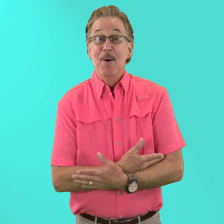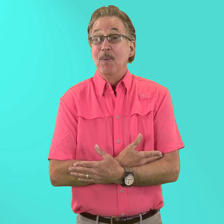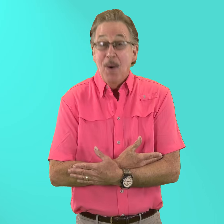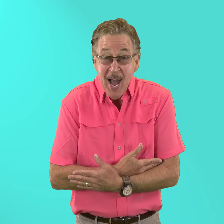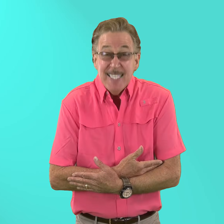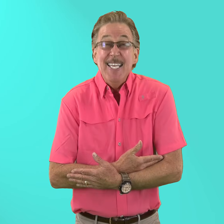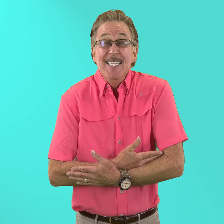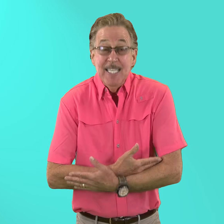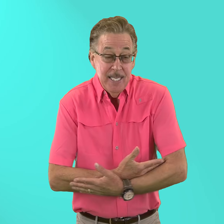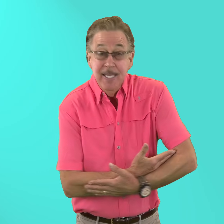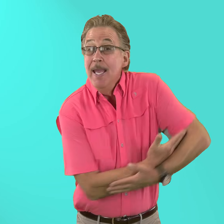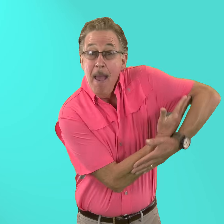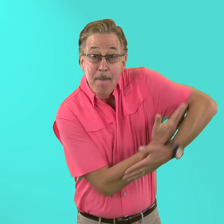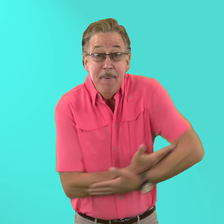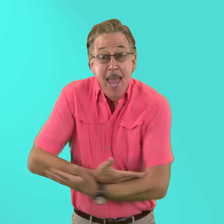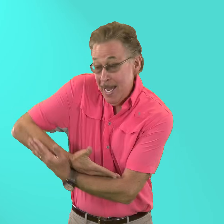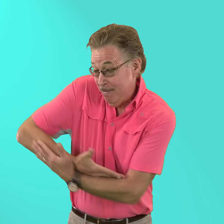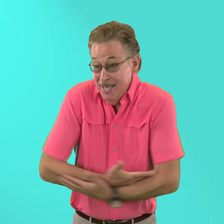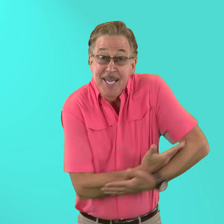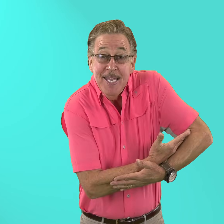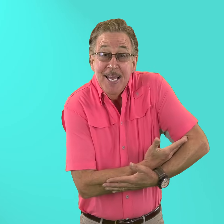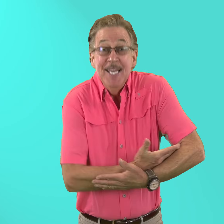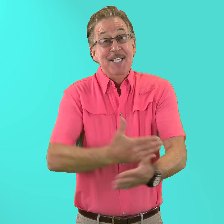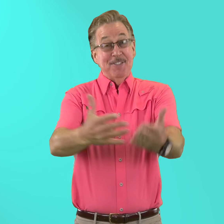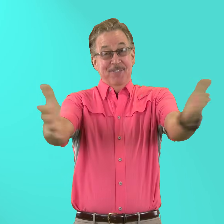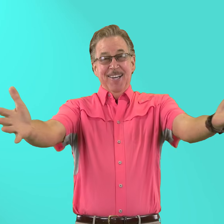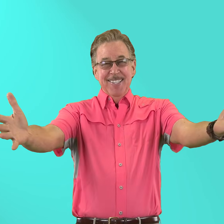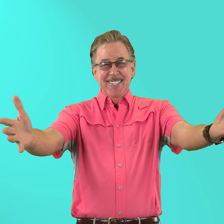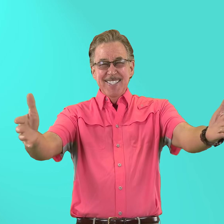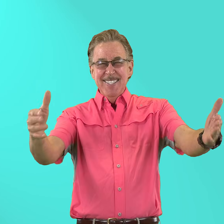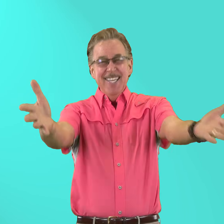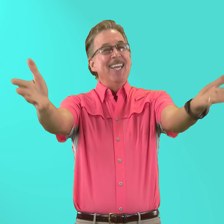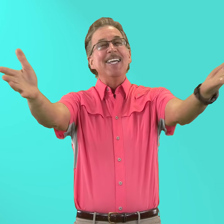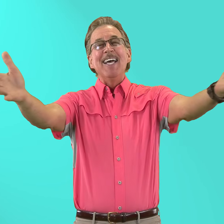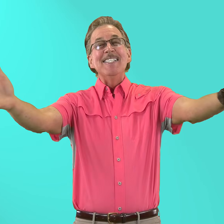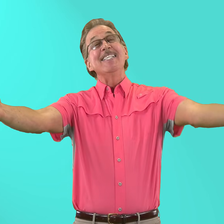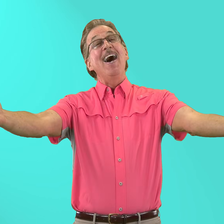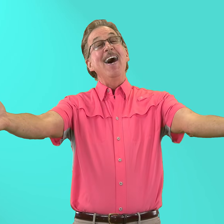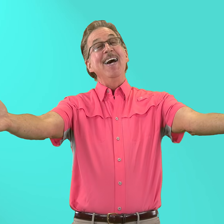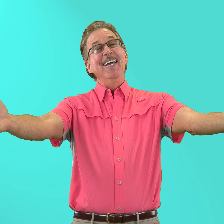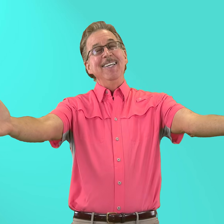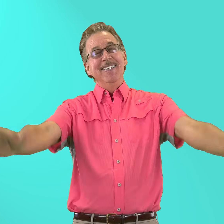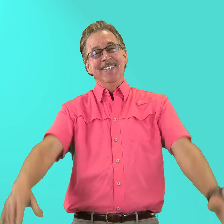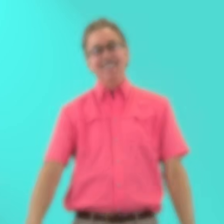Y y says /y/ baby It's fun to sing and sign